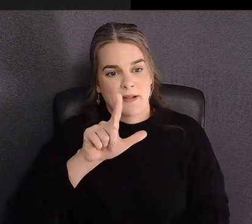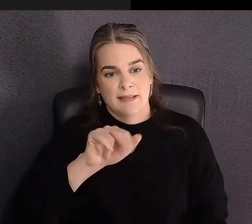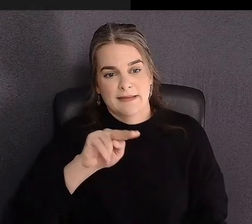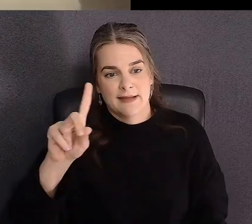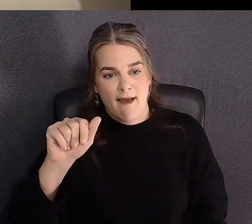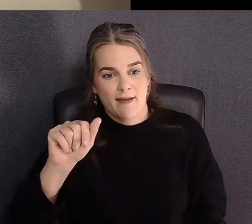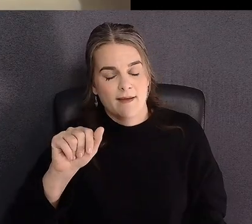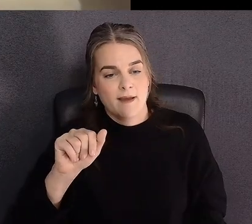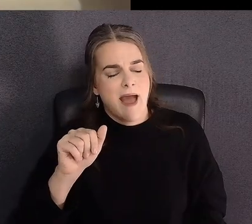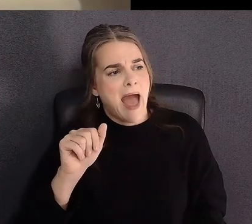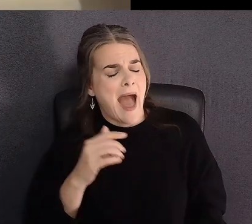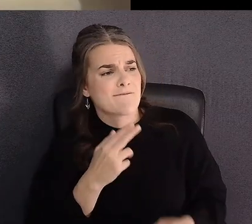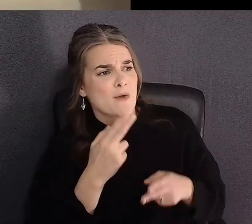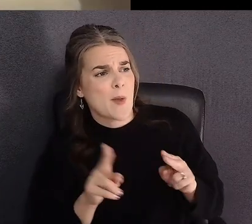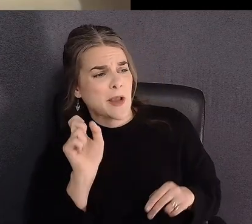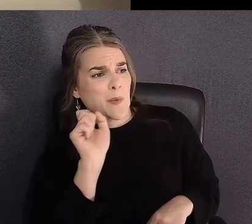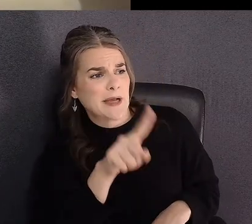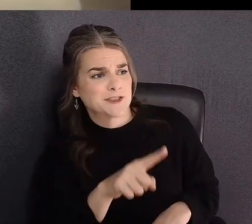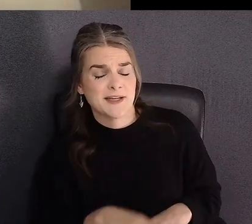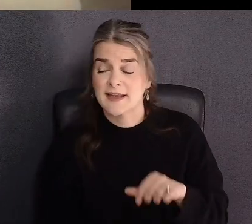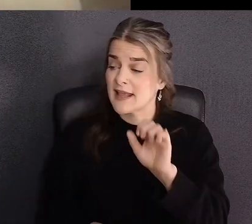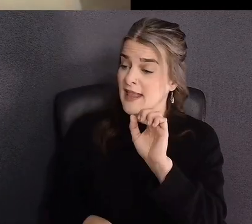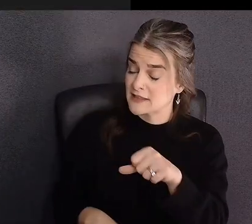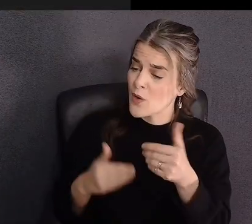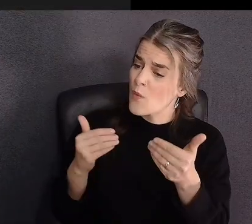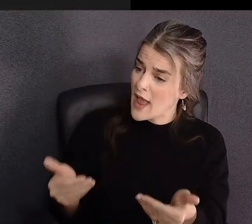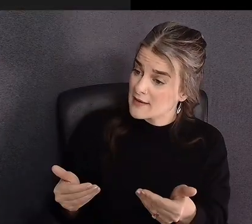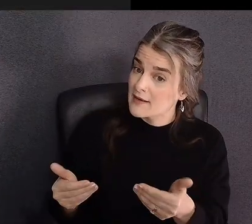Yeah, Linda, go ahead. So I'm working with someone